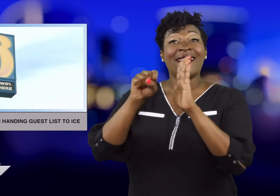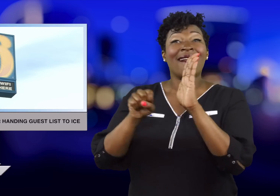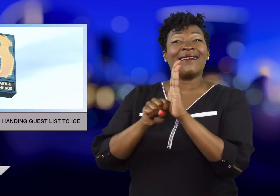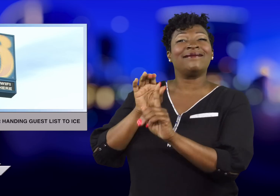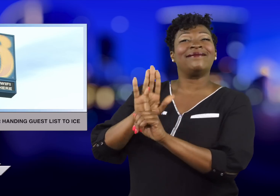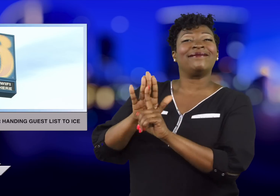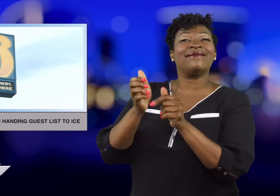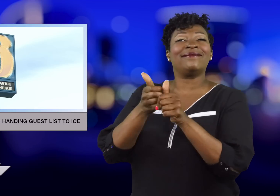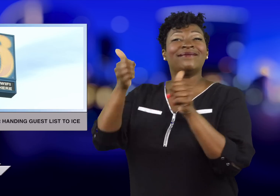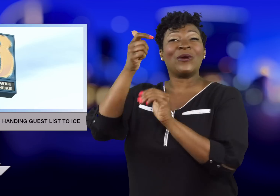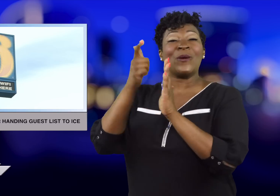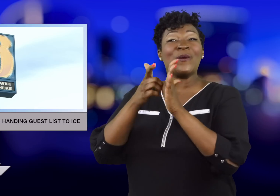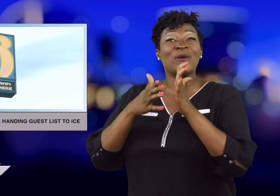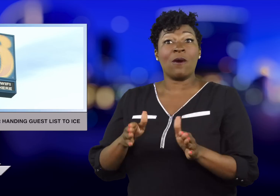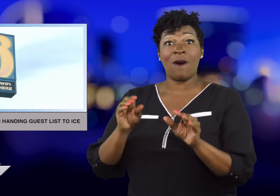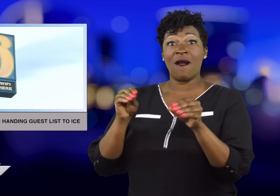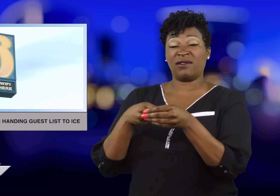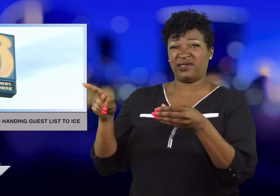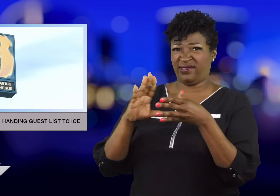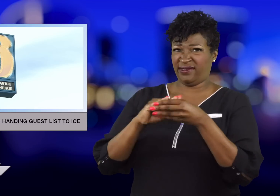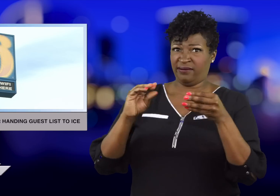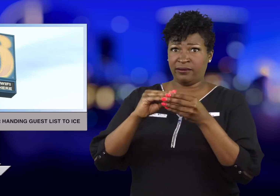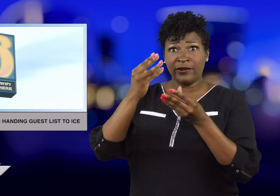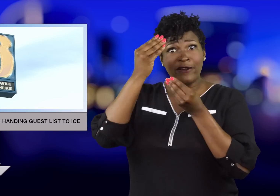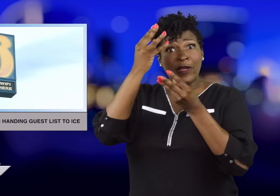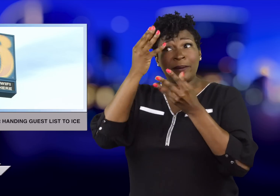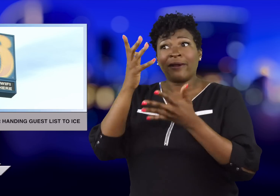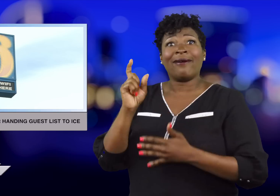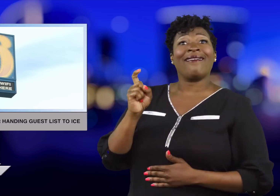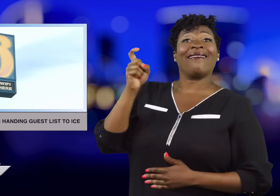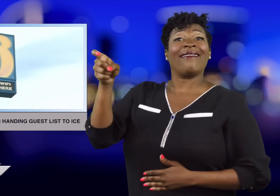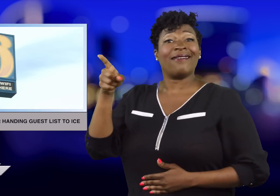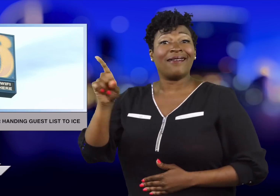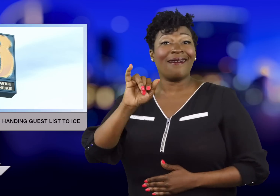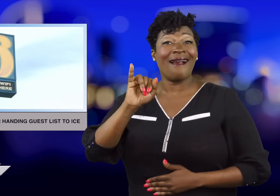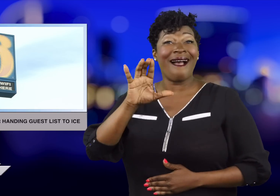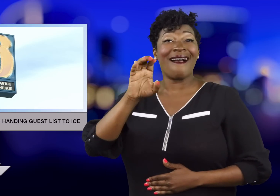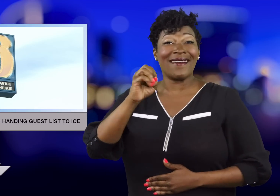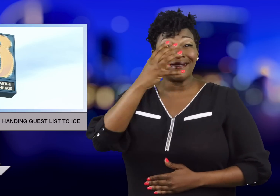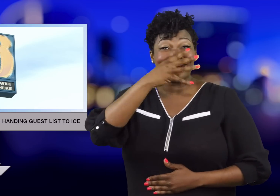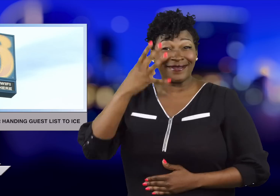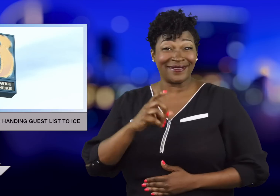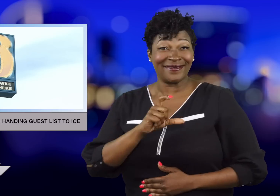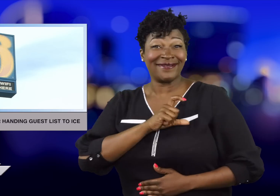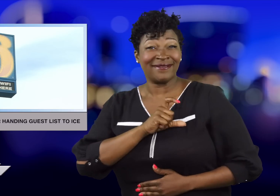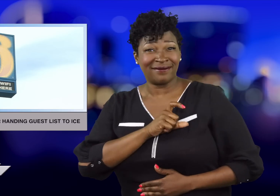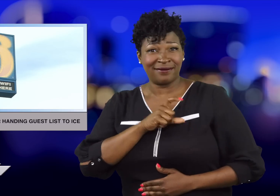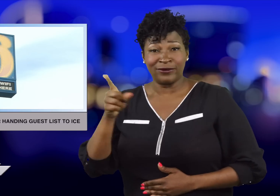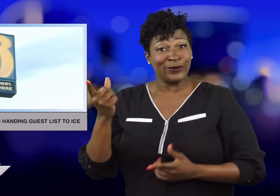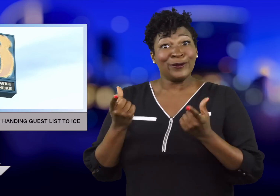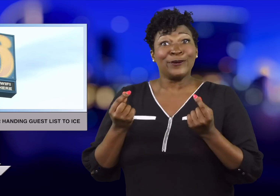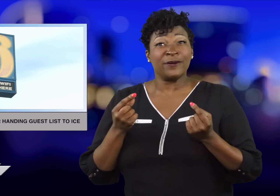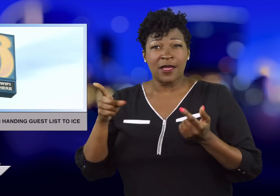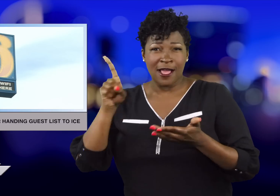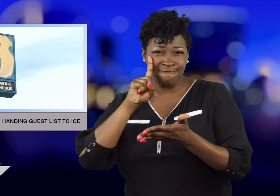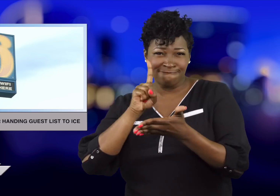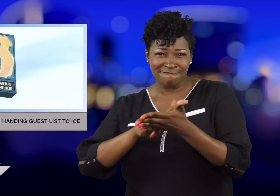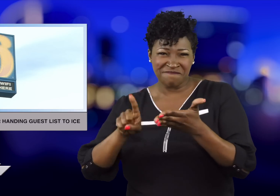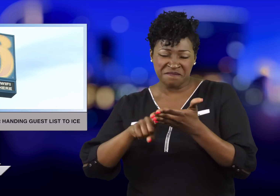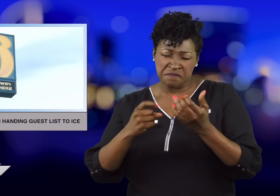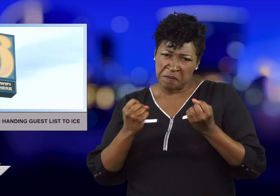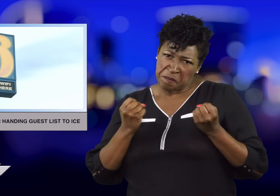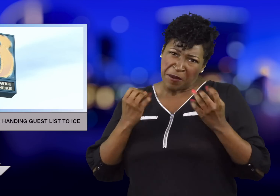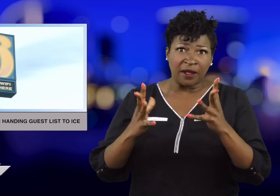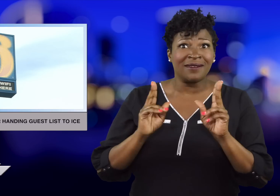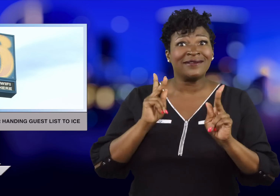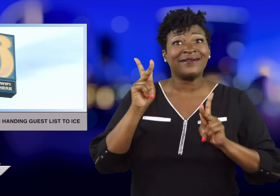The state Attorney's General said the information resulted in a targeted investigation of many